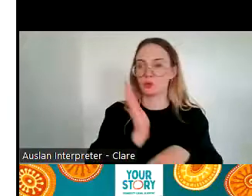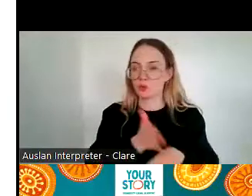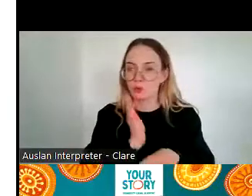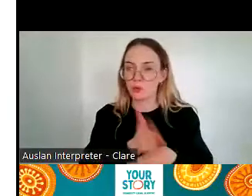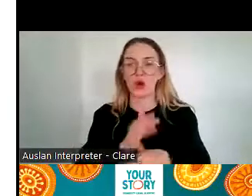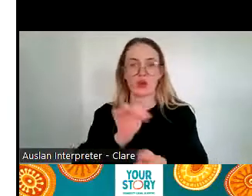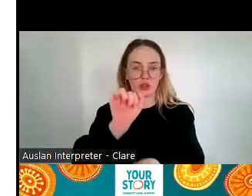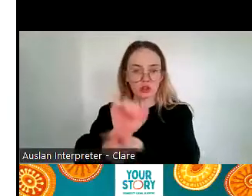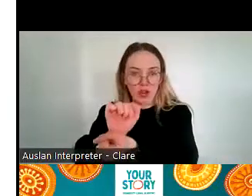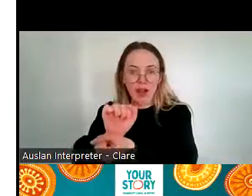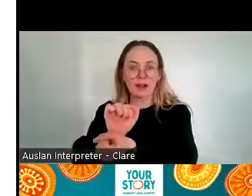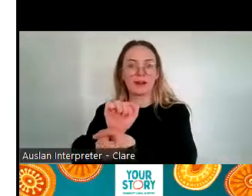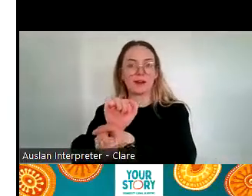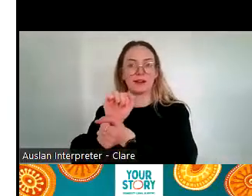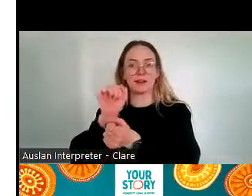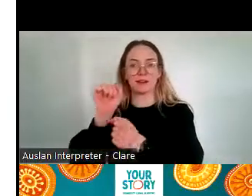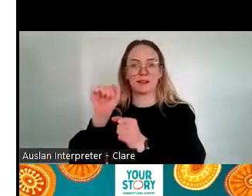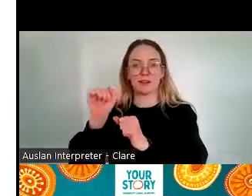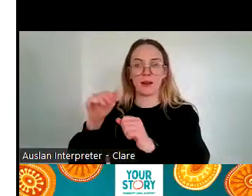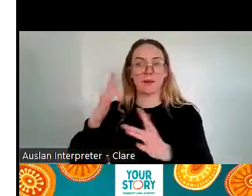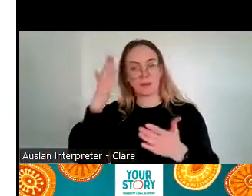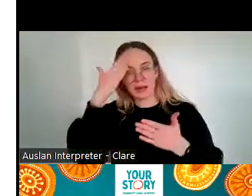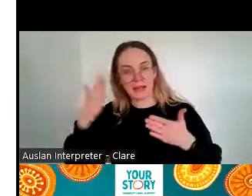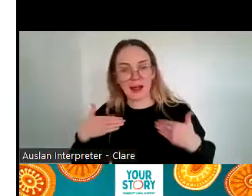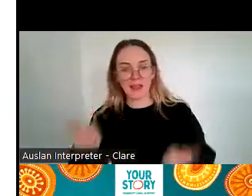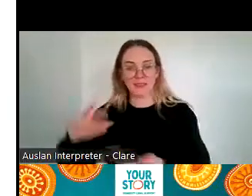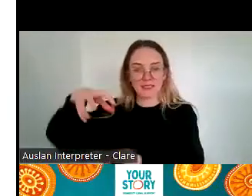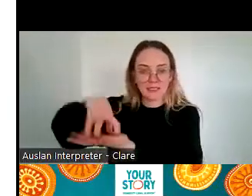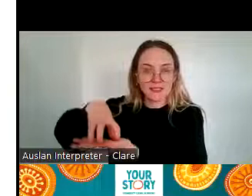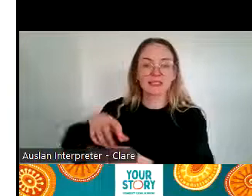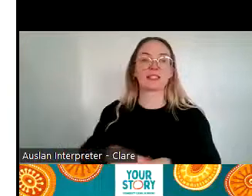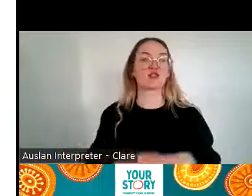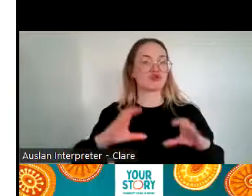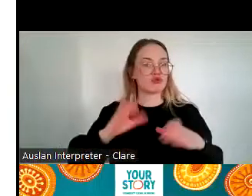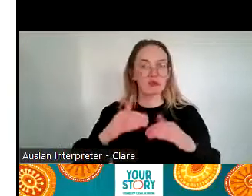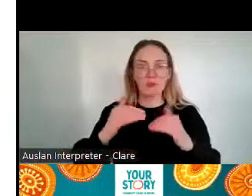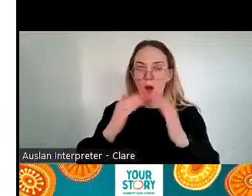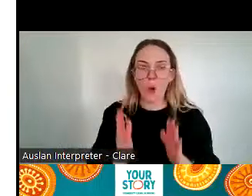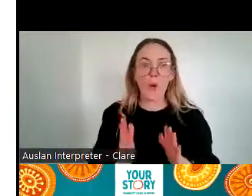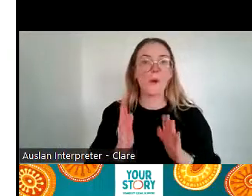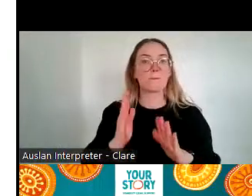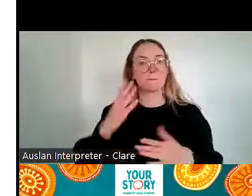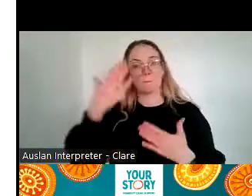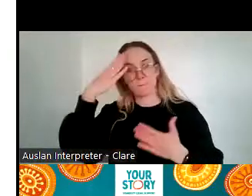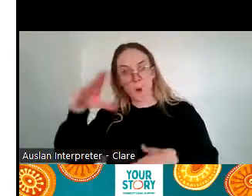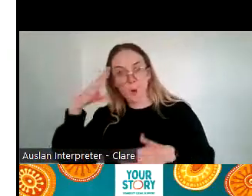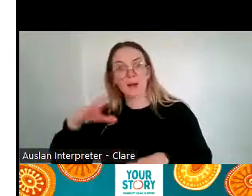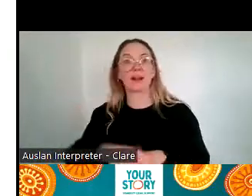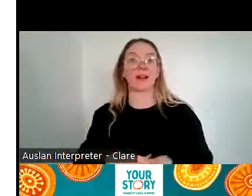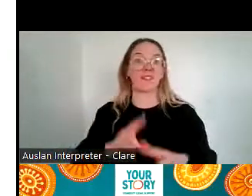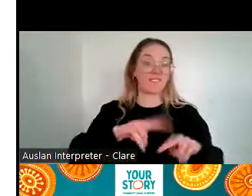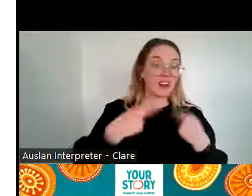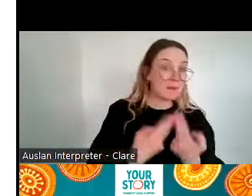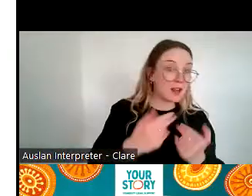units and secure mental health facilities, group homes or boarding houses, family homes, hospitals